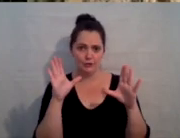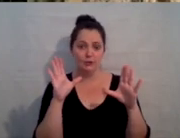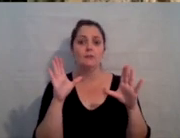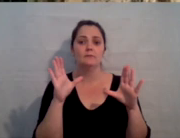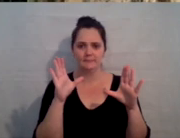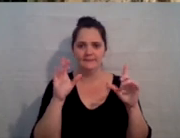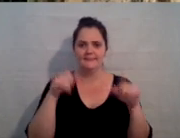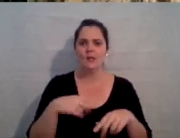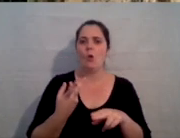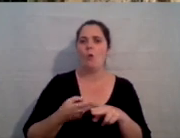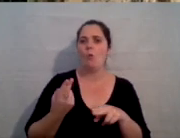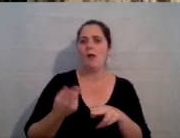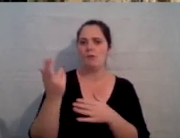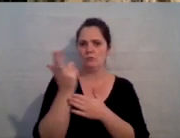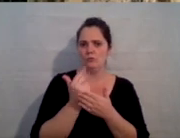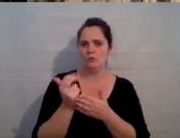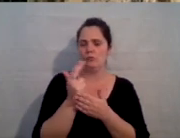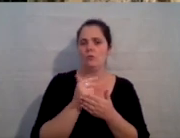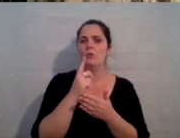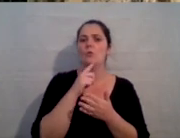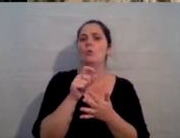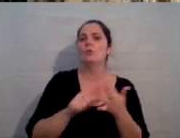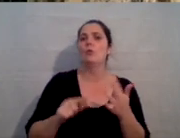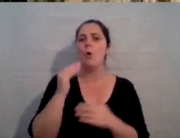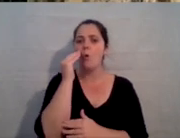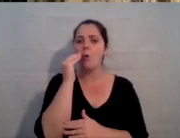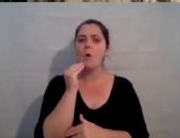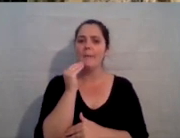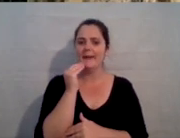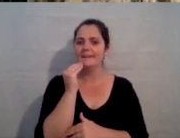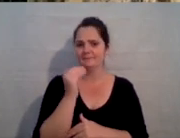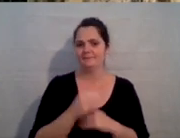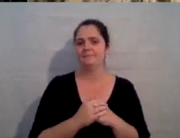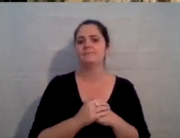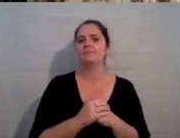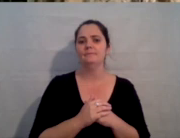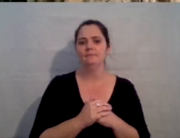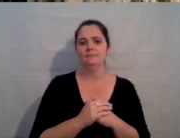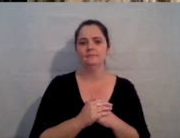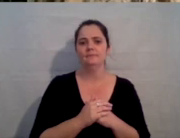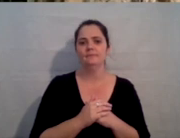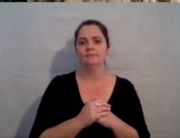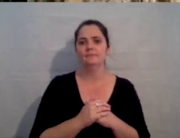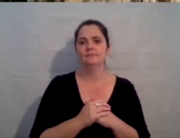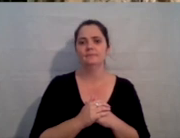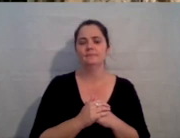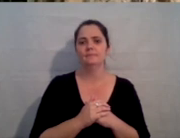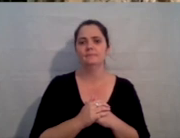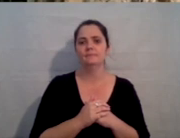Rachel again here as a standing figure, so I'm looking, thinking that overall movement